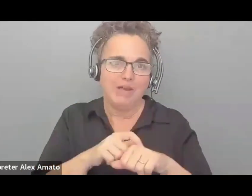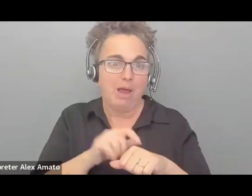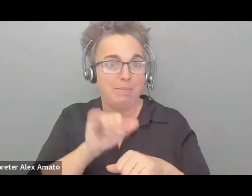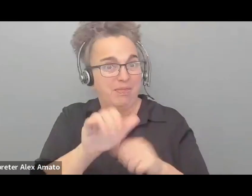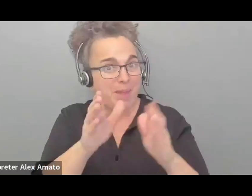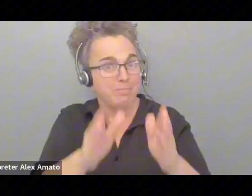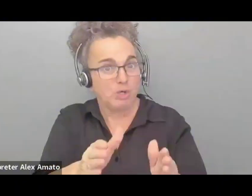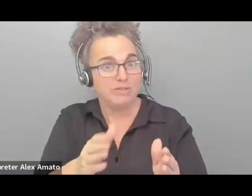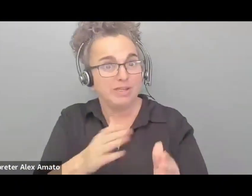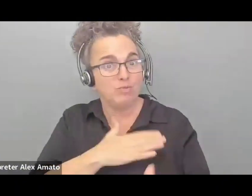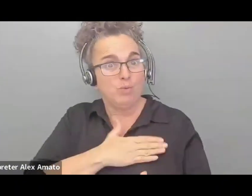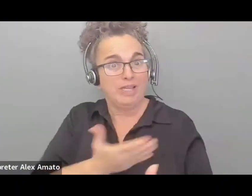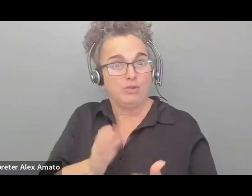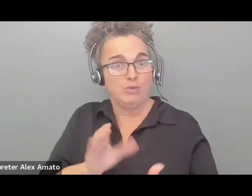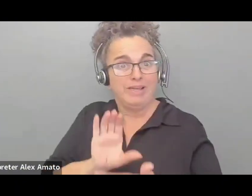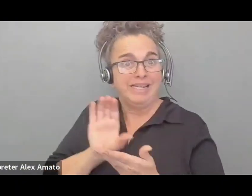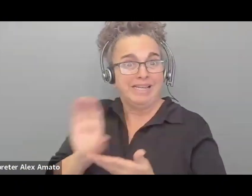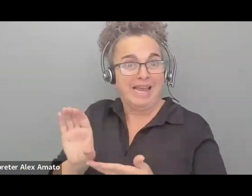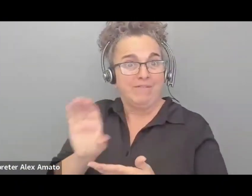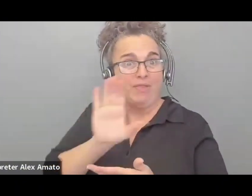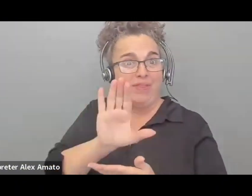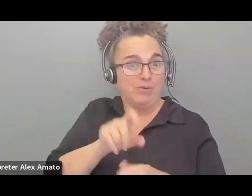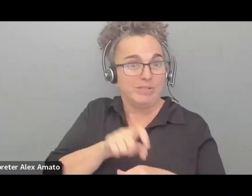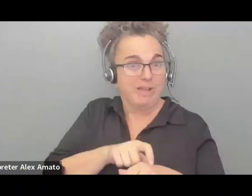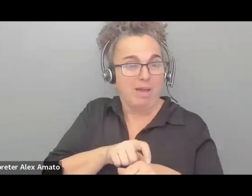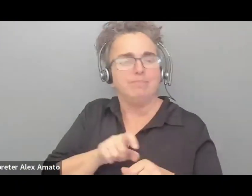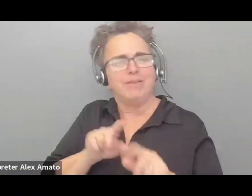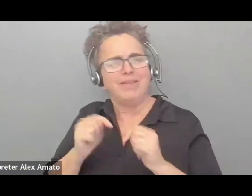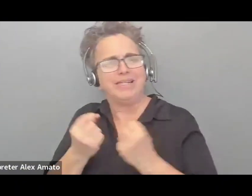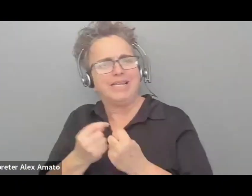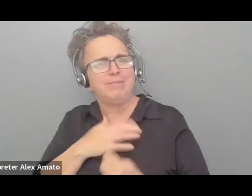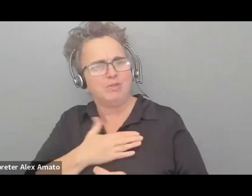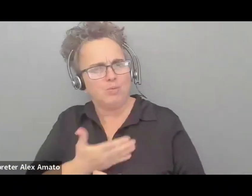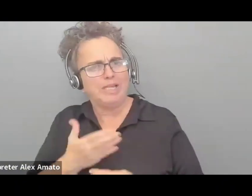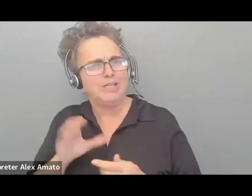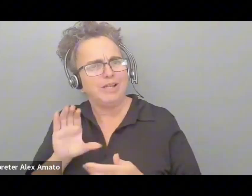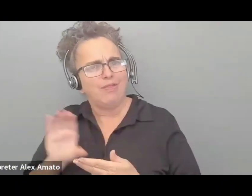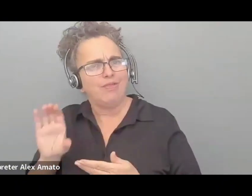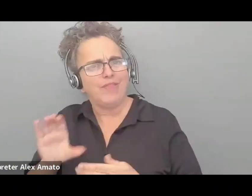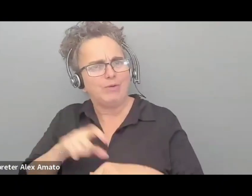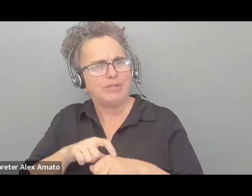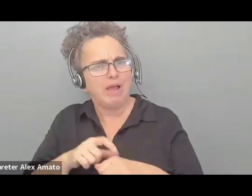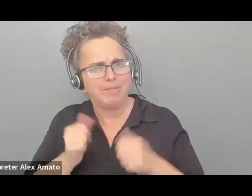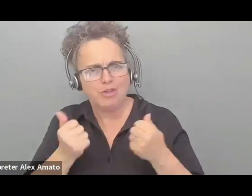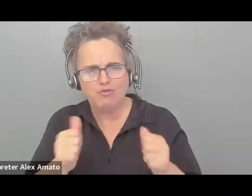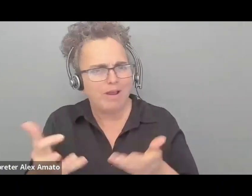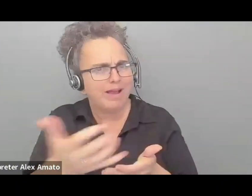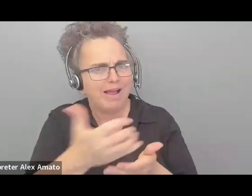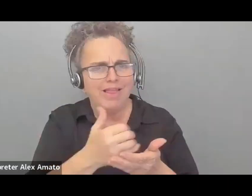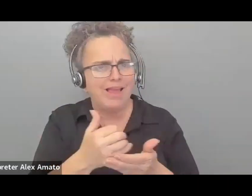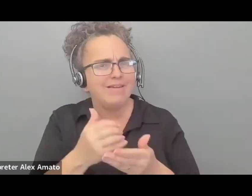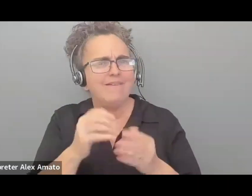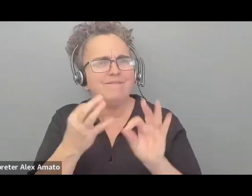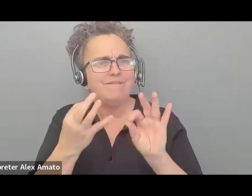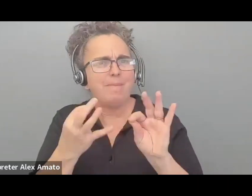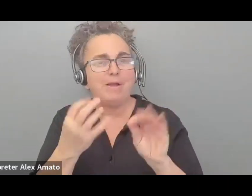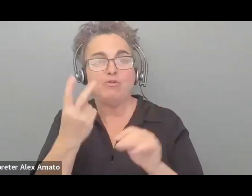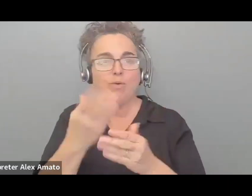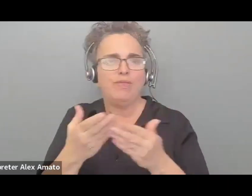it's also time consuming for the team that is willing to spend that time looking for feedback. So those are the two things I would say are really important considerations.